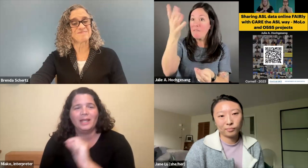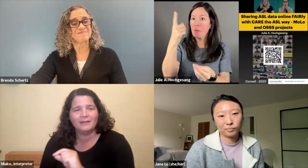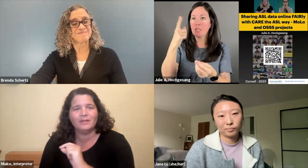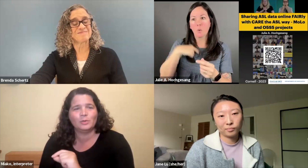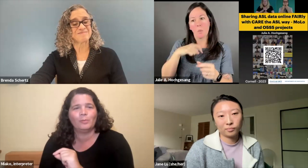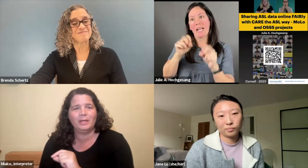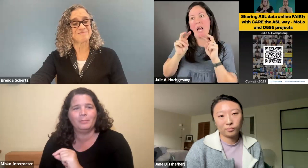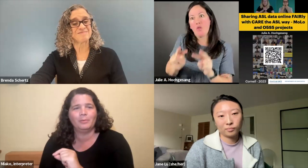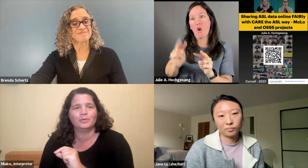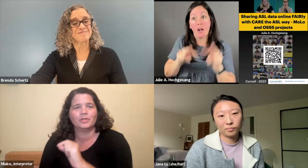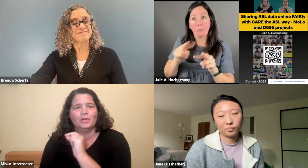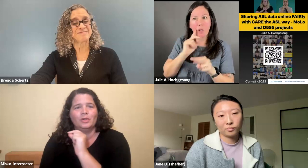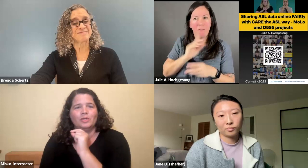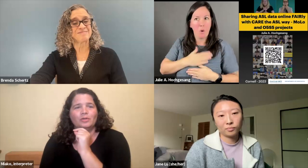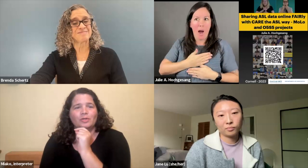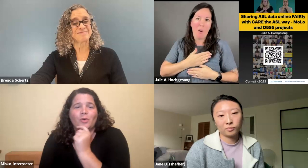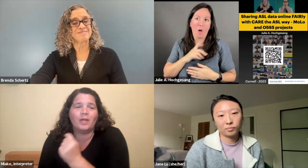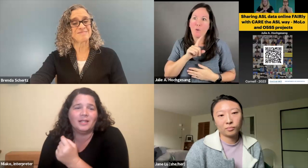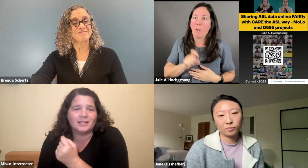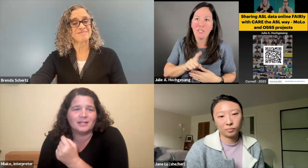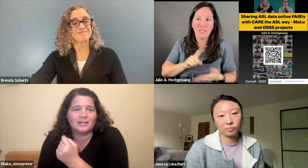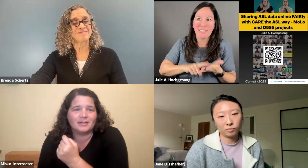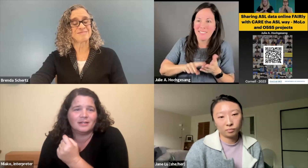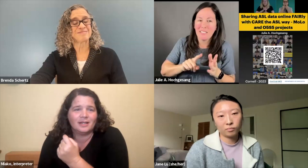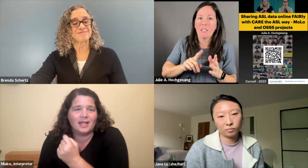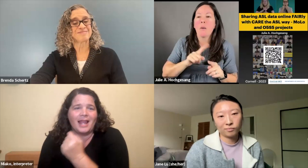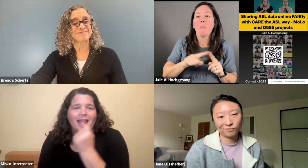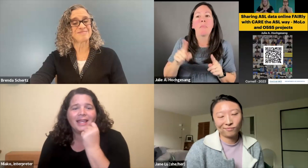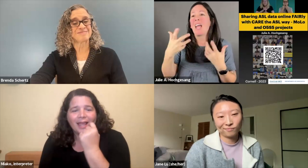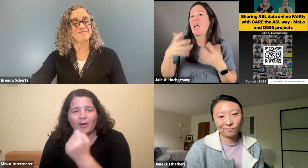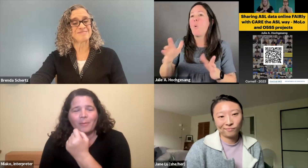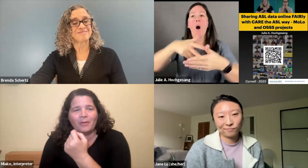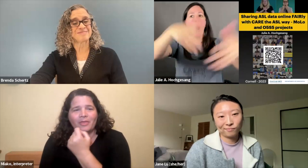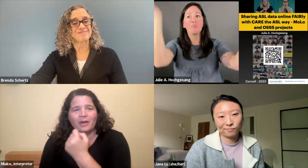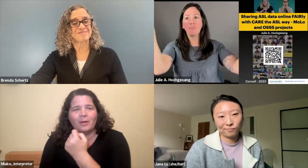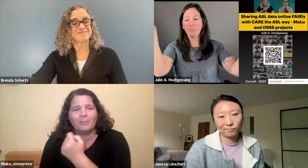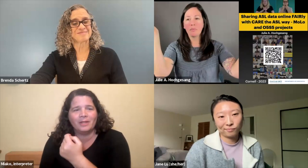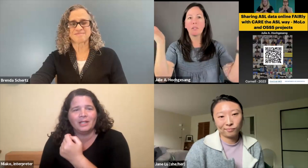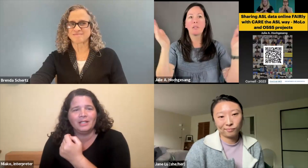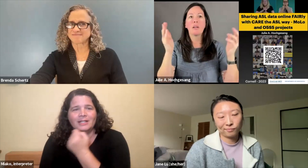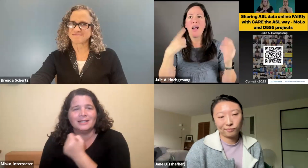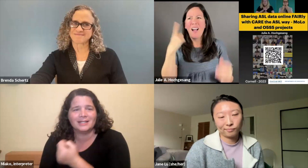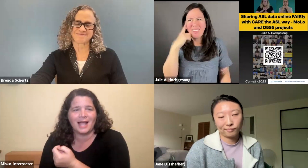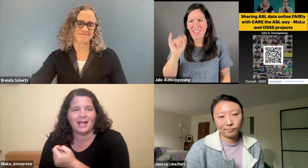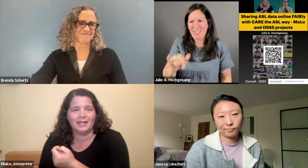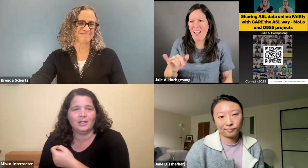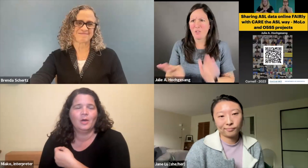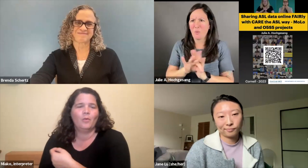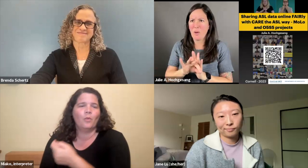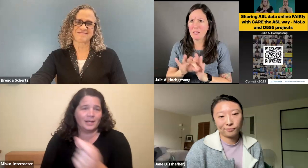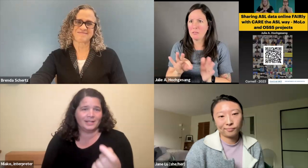individual People's Choice and I care about their ability to decide what gets